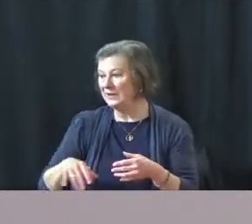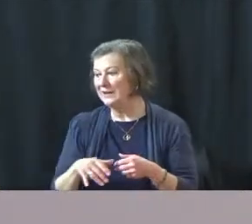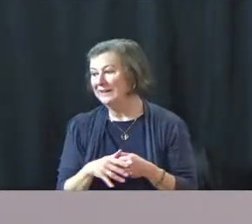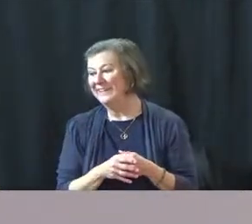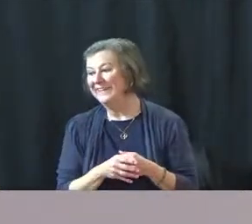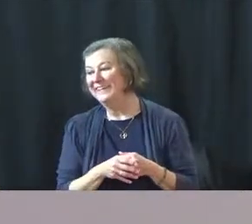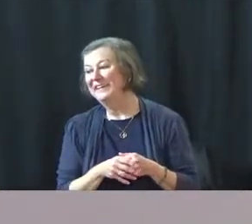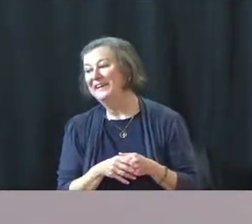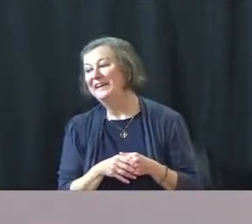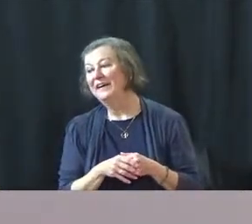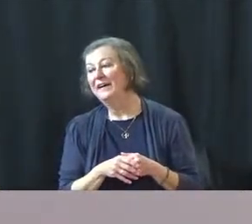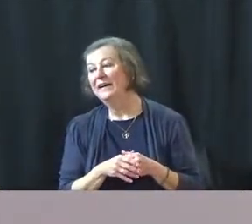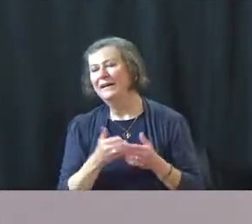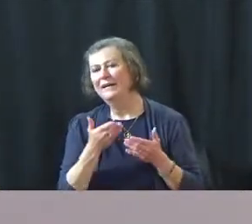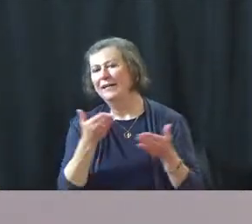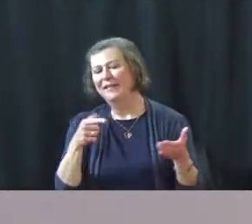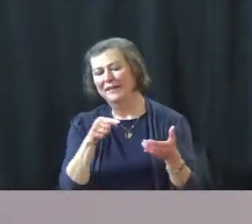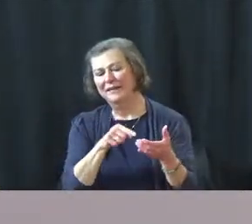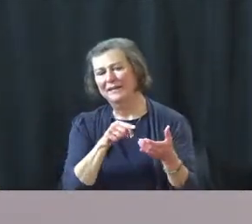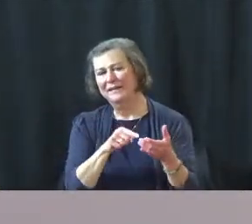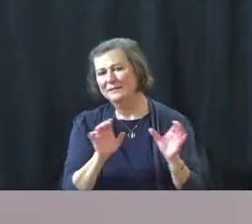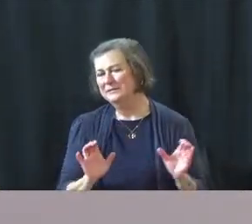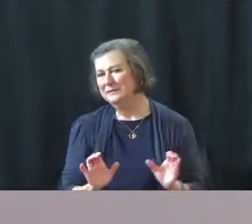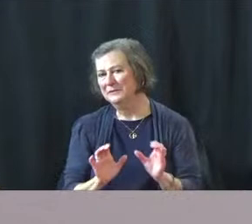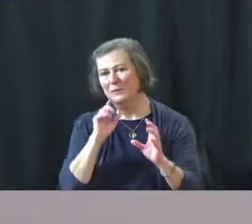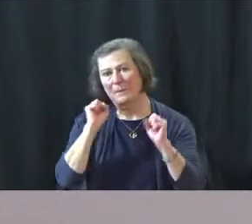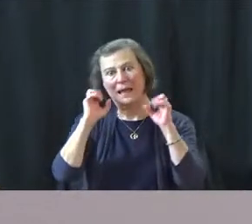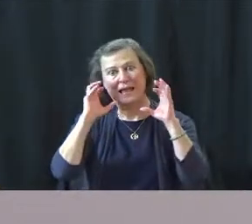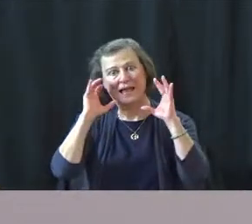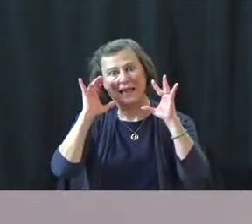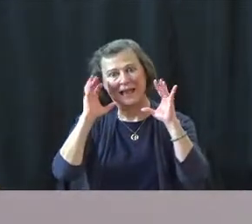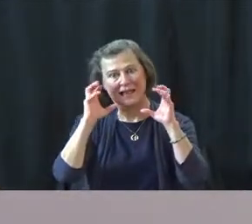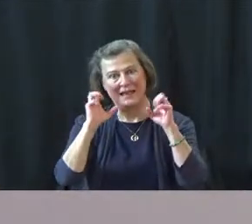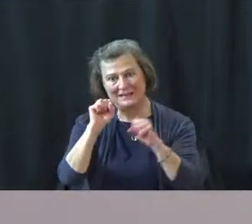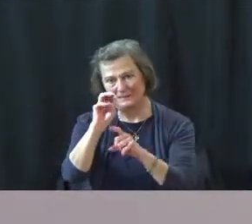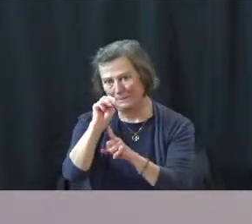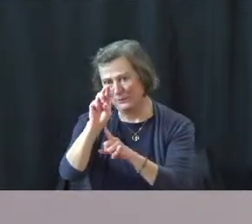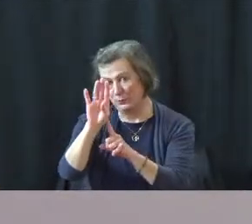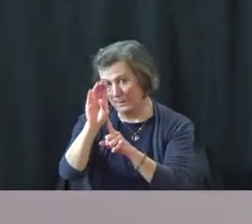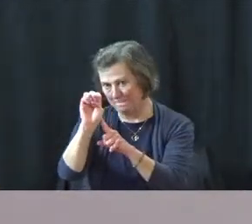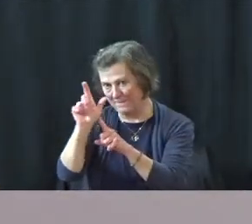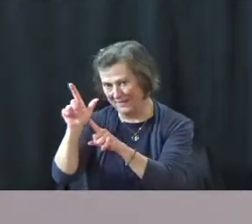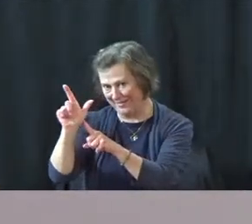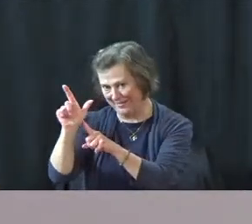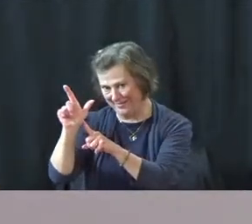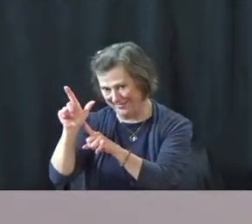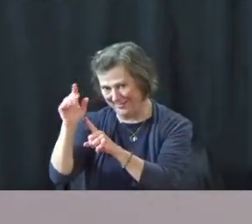The things that it does would amaze Mr. Bell.